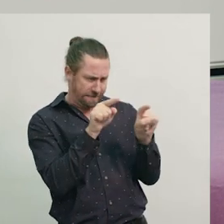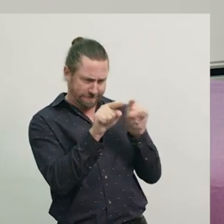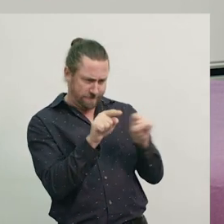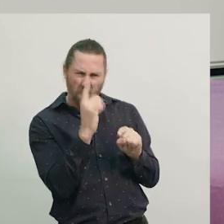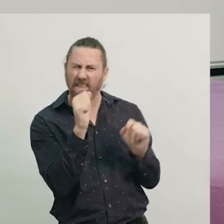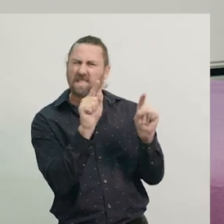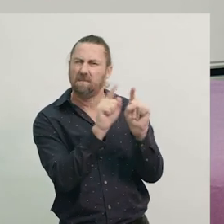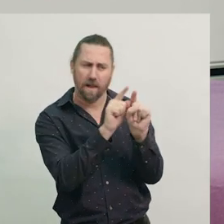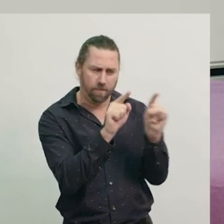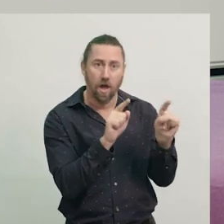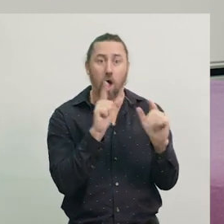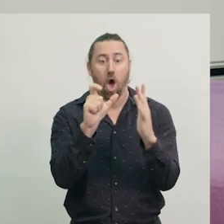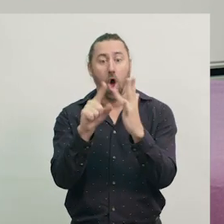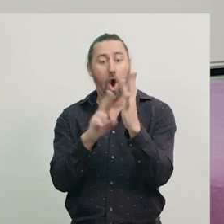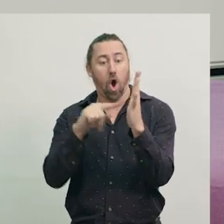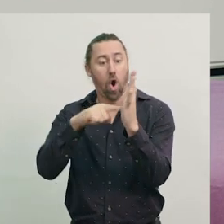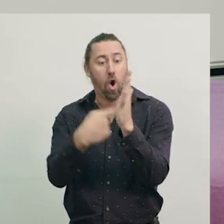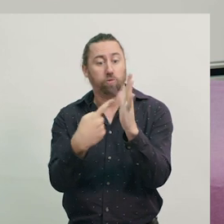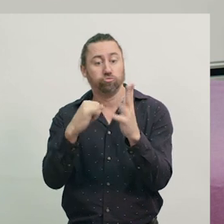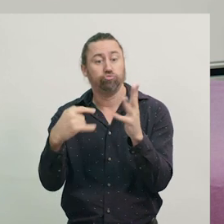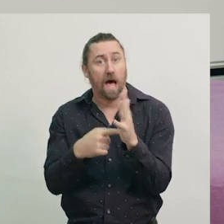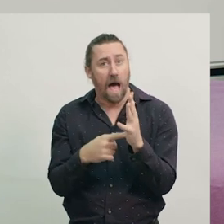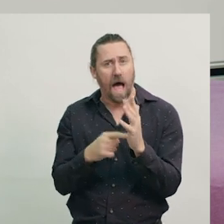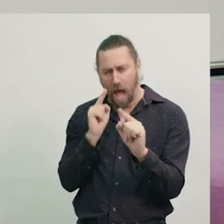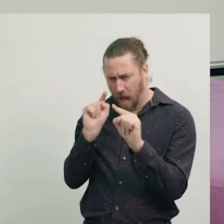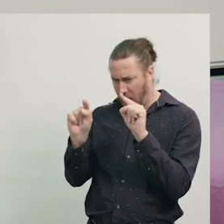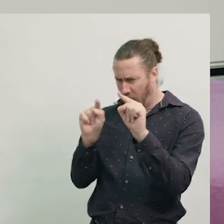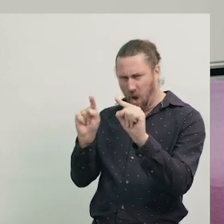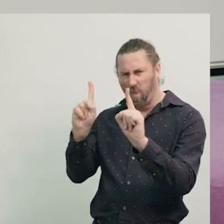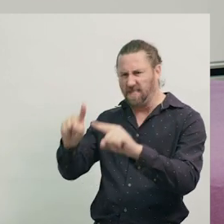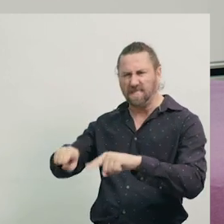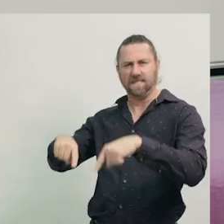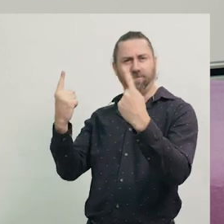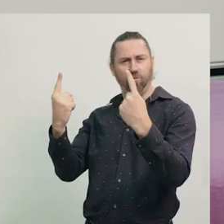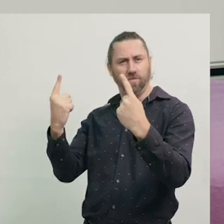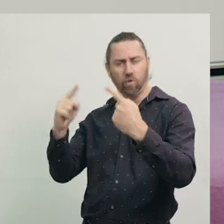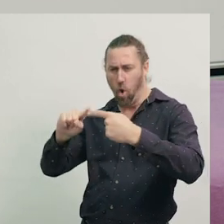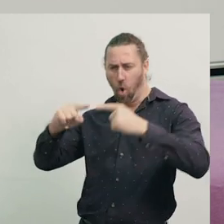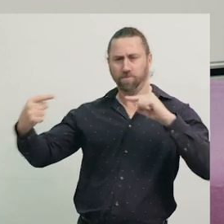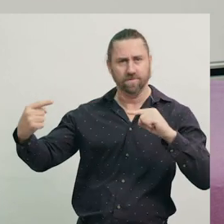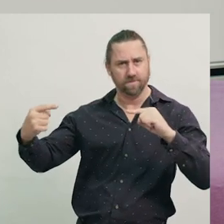When we contrast things, we are looking for the differences between them.